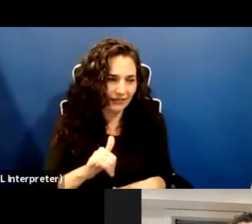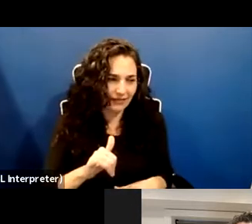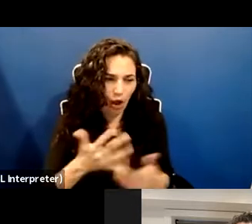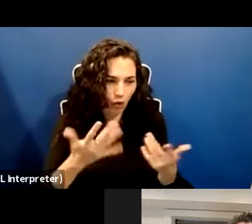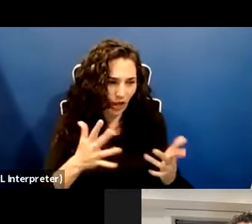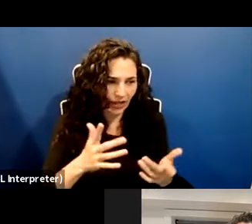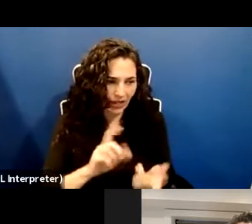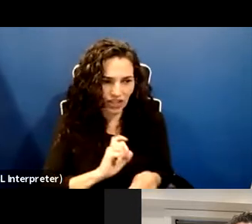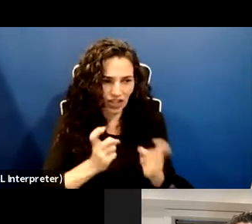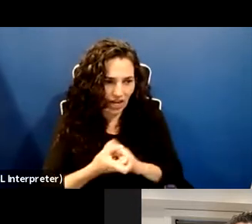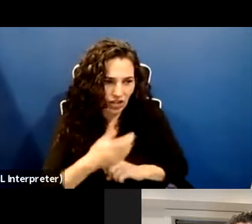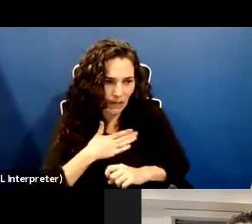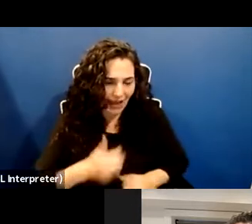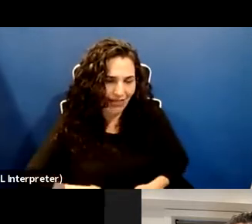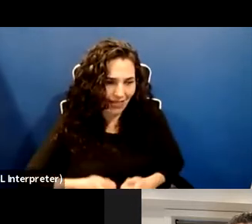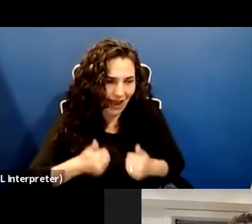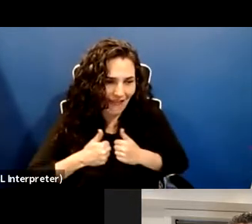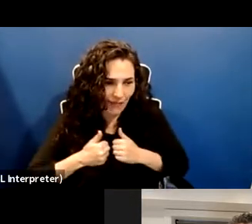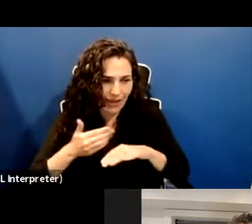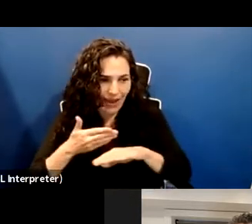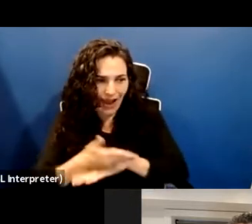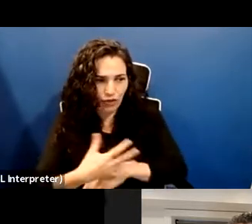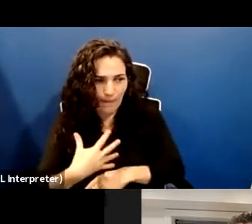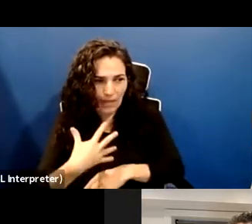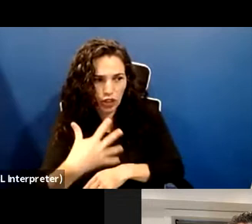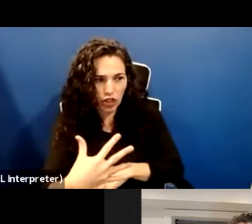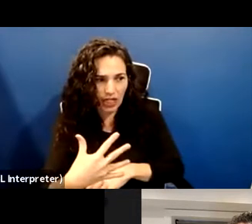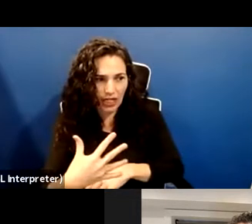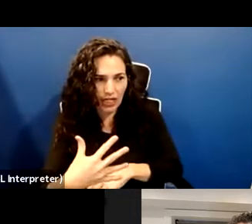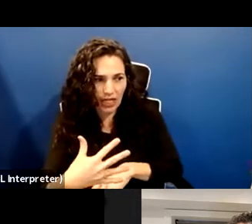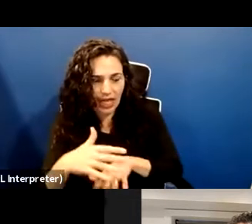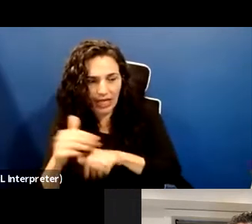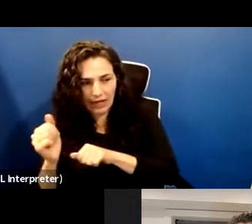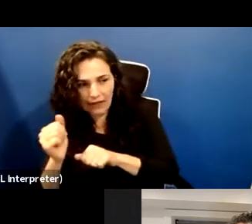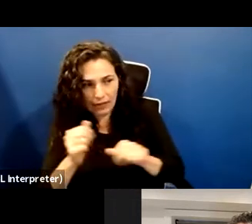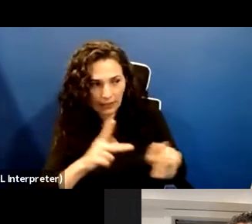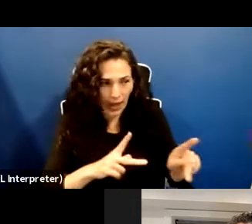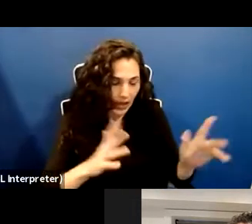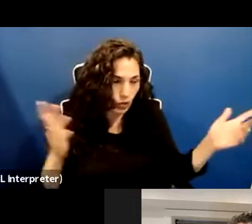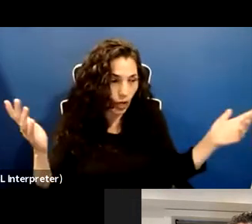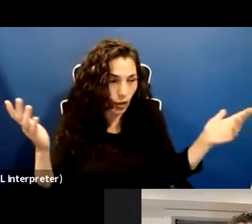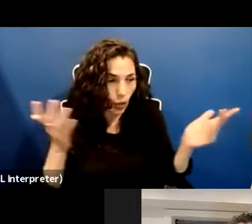And when I came back from maternity leave it was even a bigger life changing experience, cause it was, it's different after you become a parent.